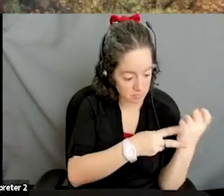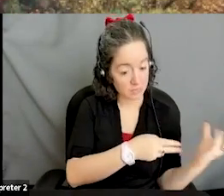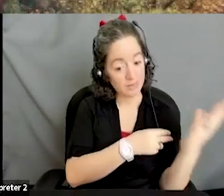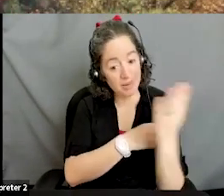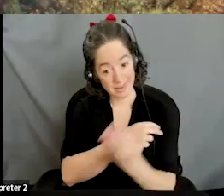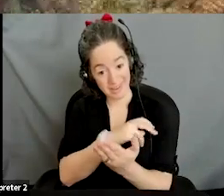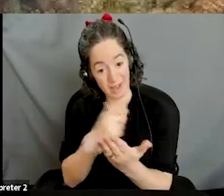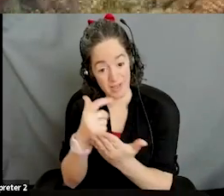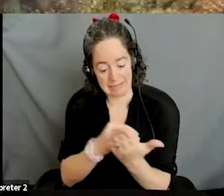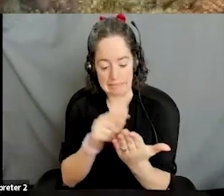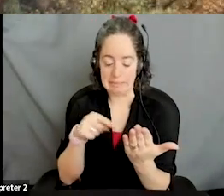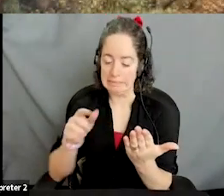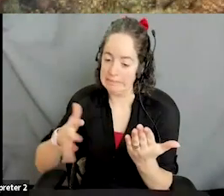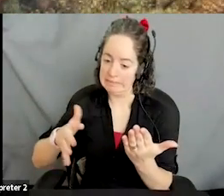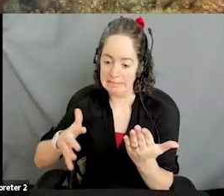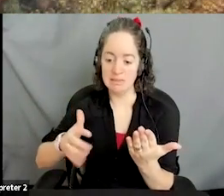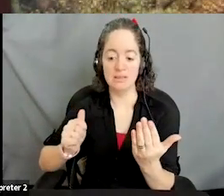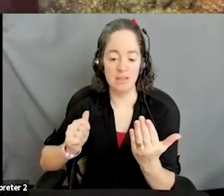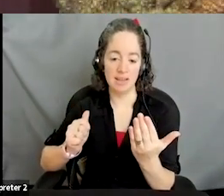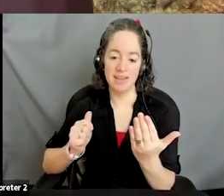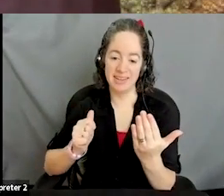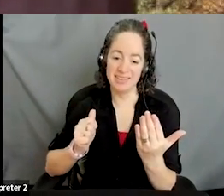Turns out it was a fair mix.